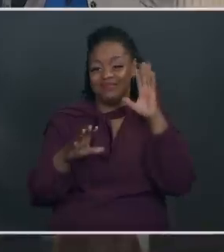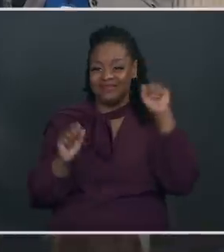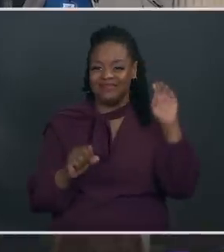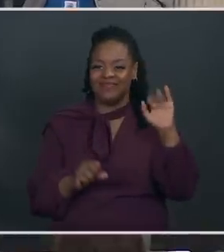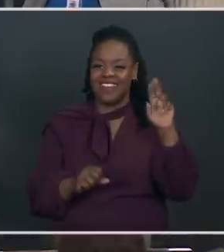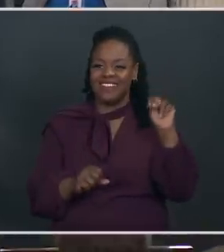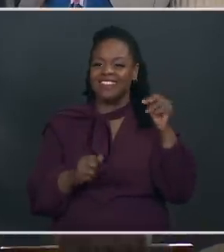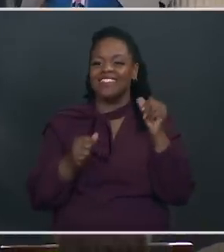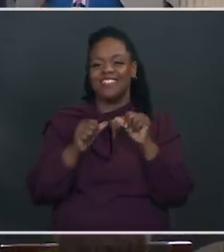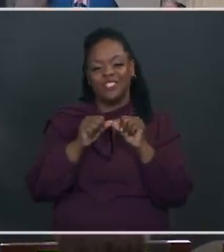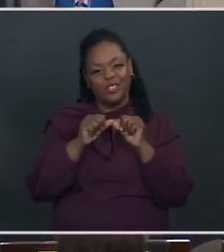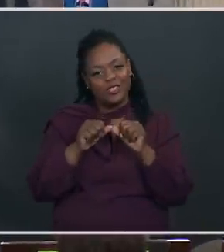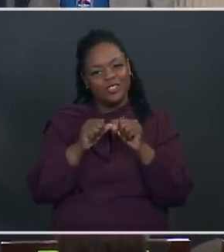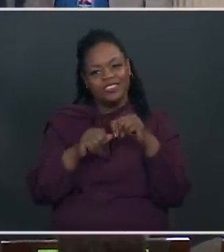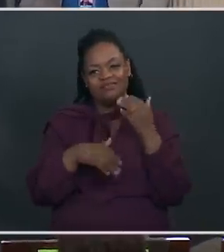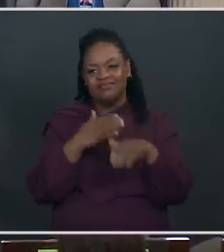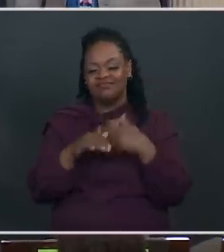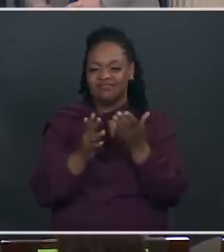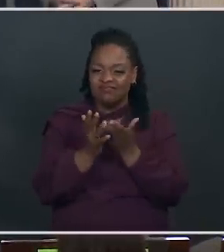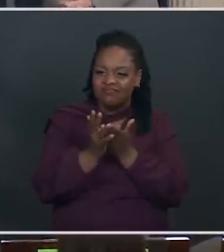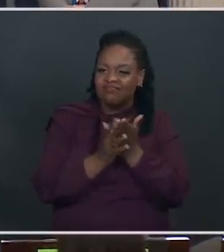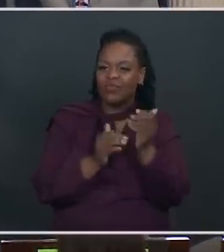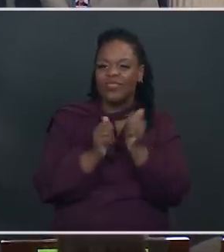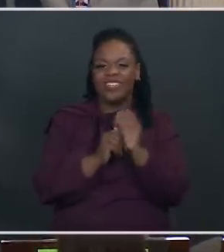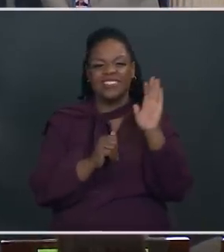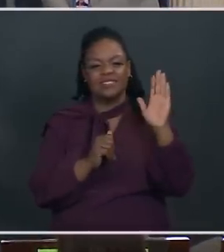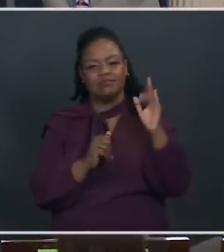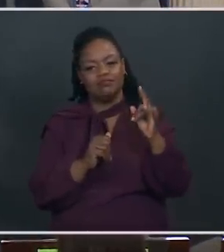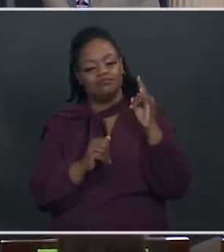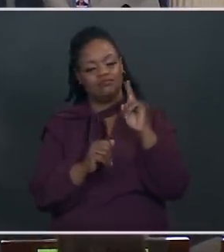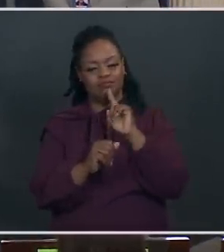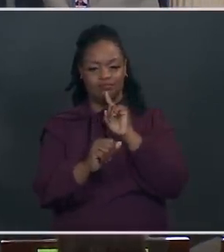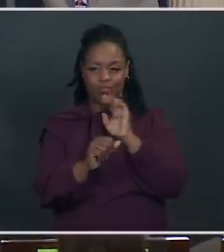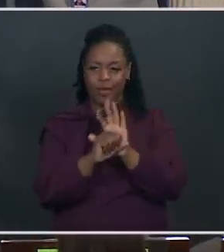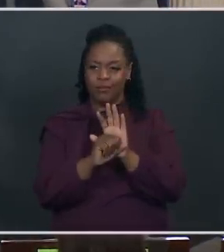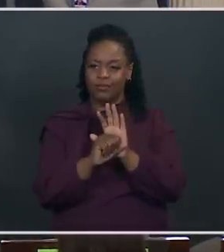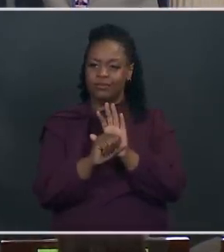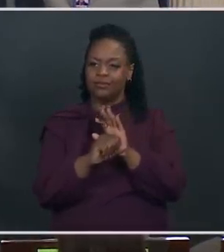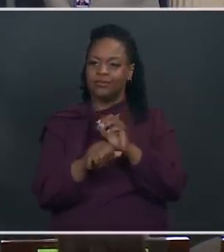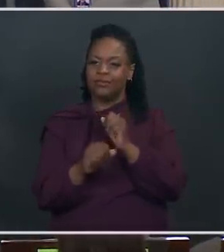on his key promise to take swift and bold action that addresses the climate crisis,